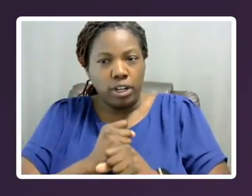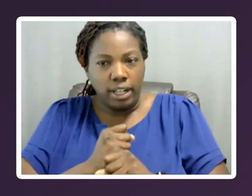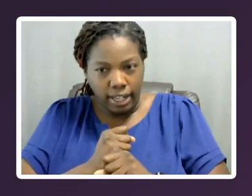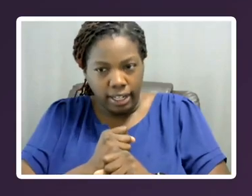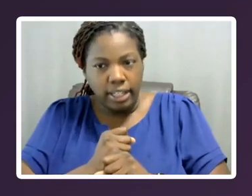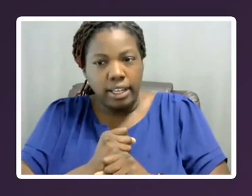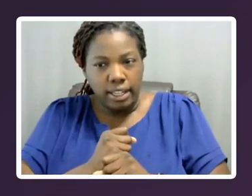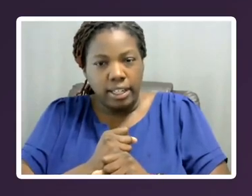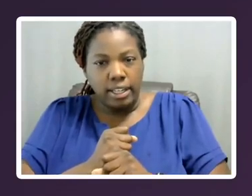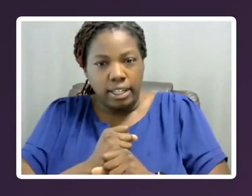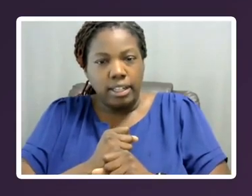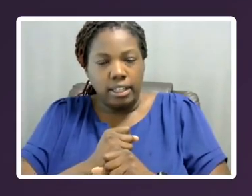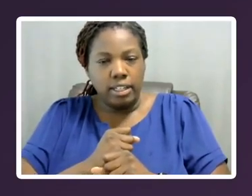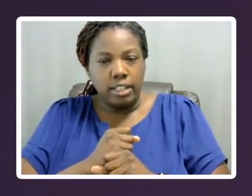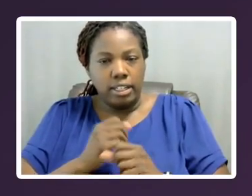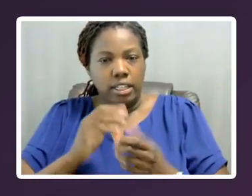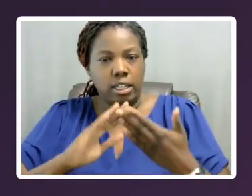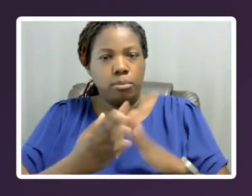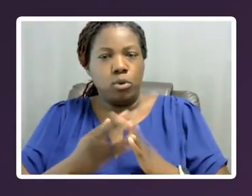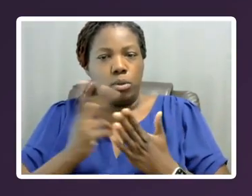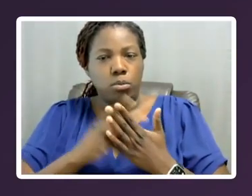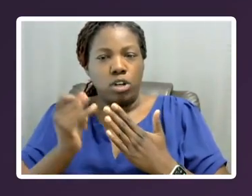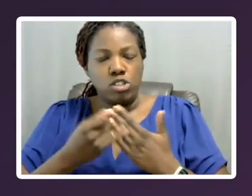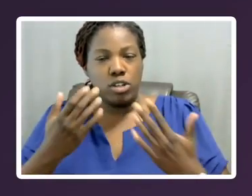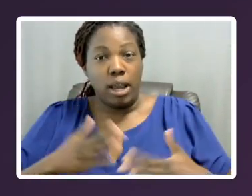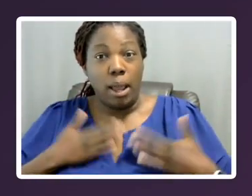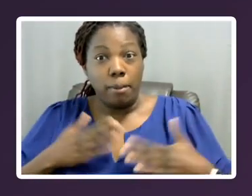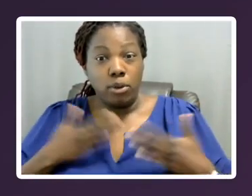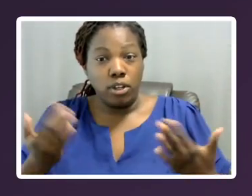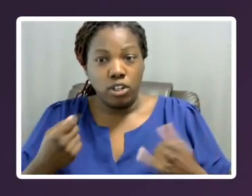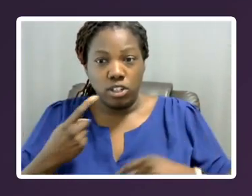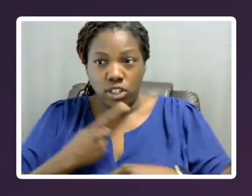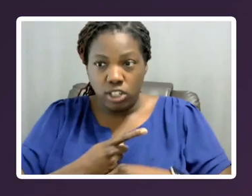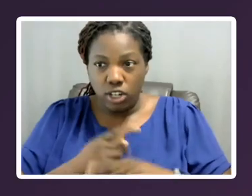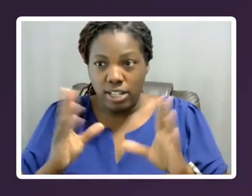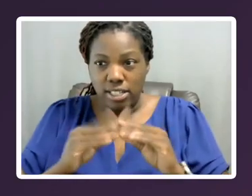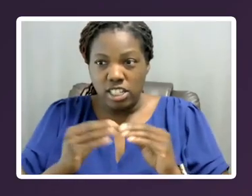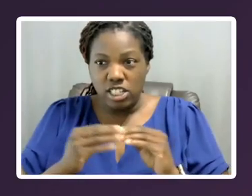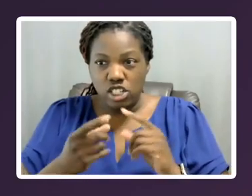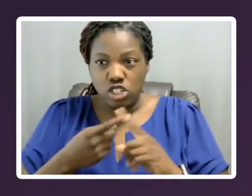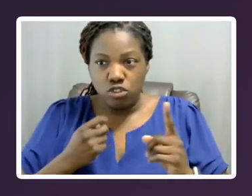with us here today. Our session is taken directly from the Creating Portraits of Community Project,